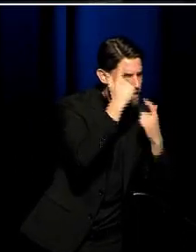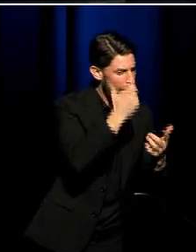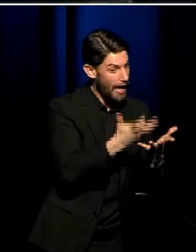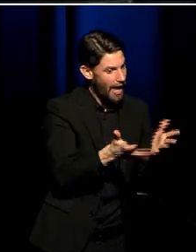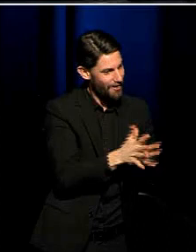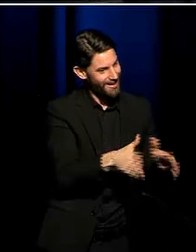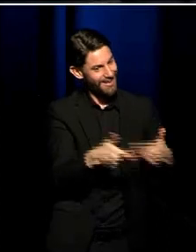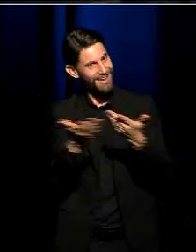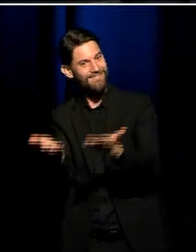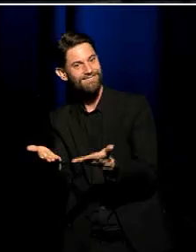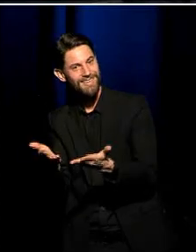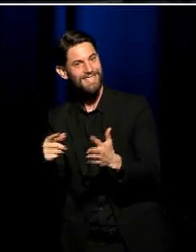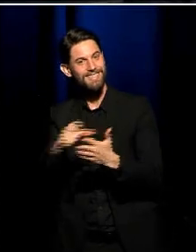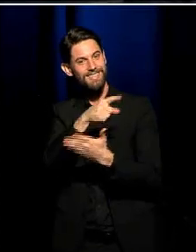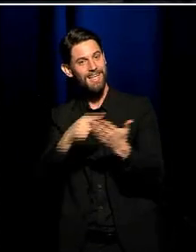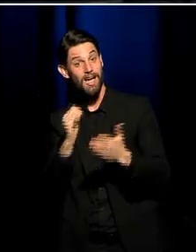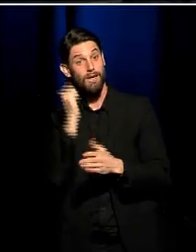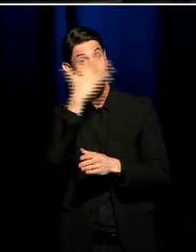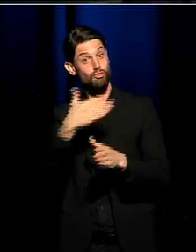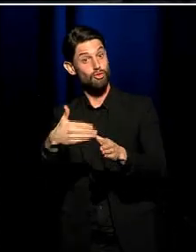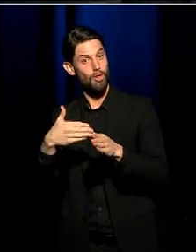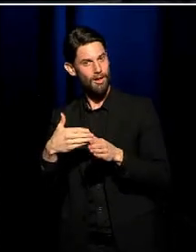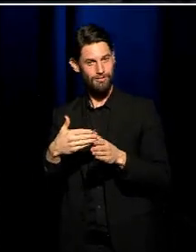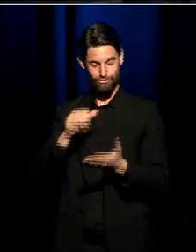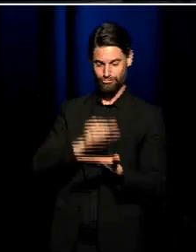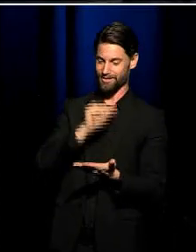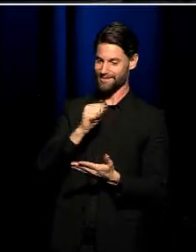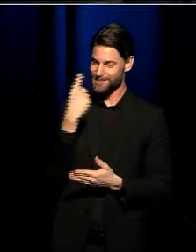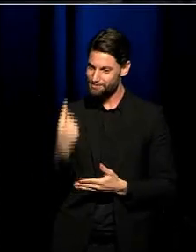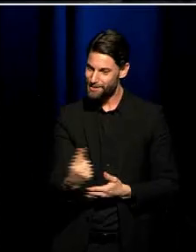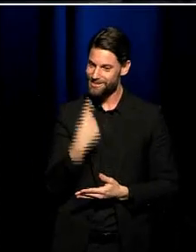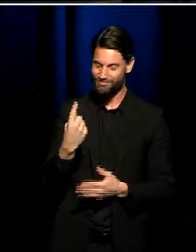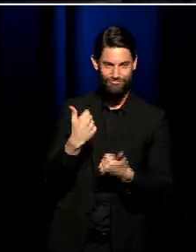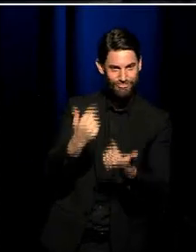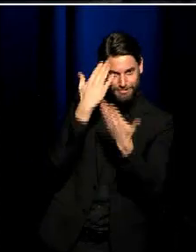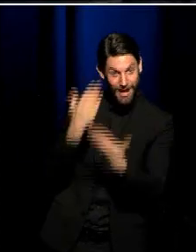First Nations people with disability. As such they are able to exercise their